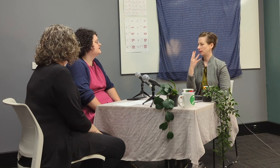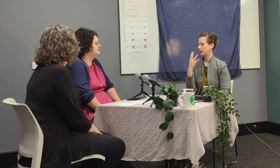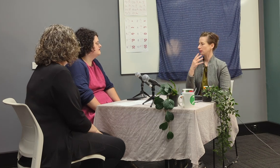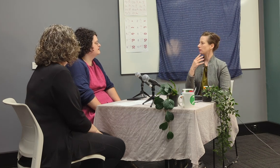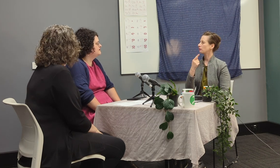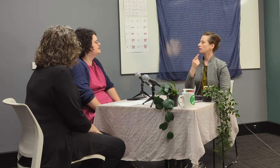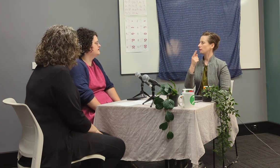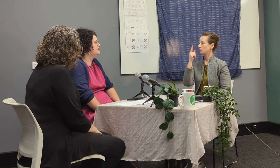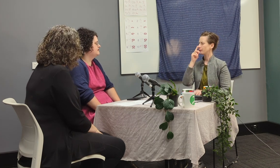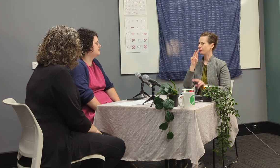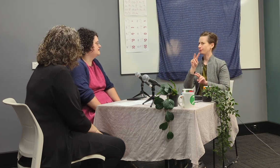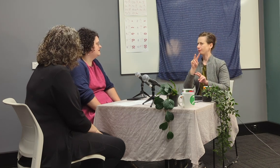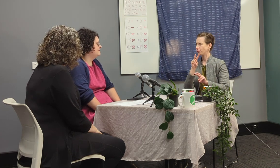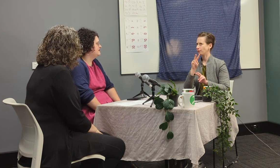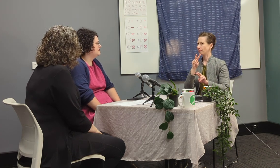of information on the screen.